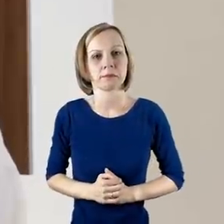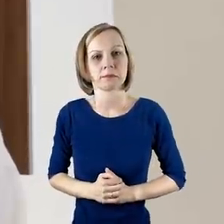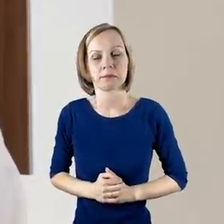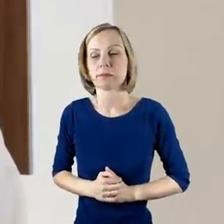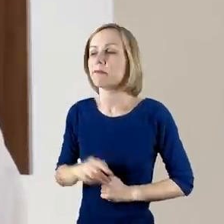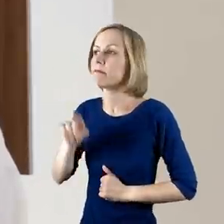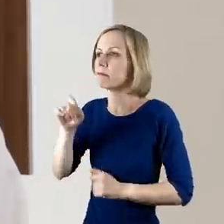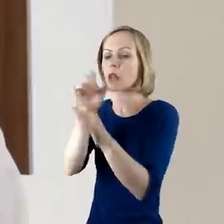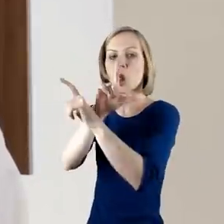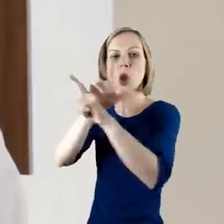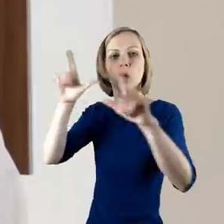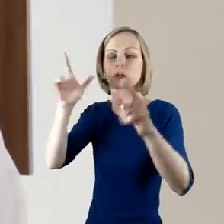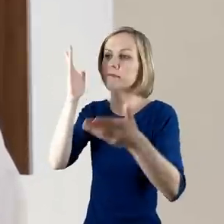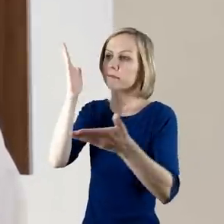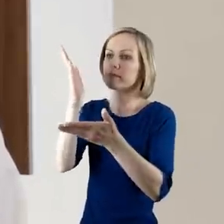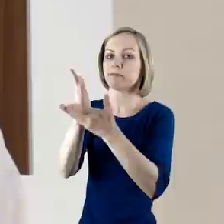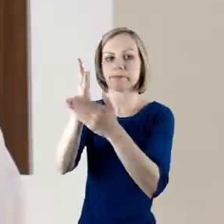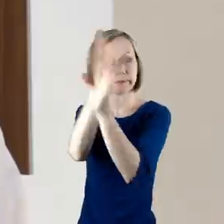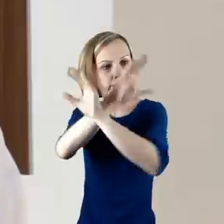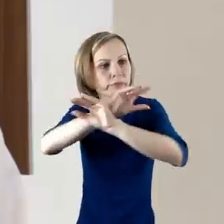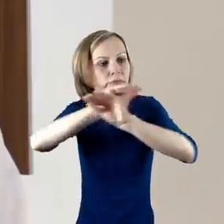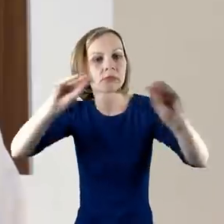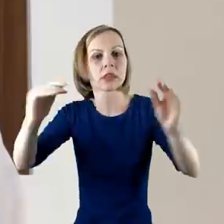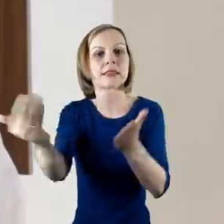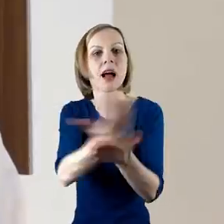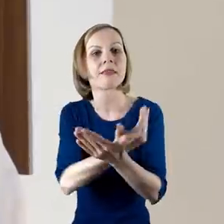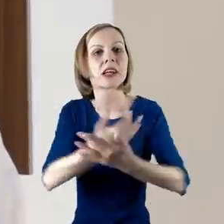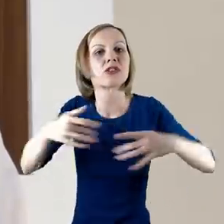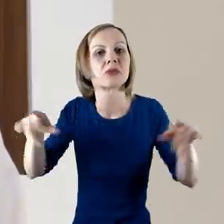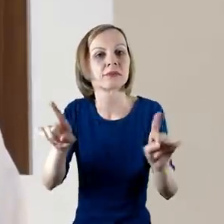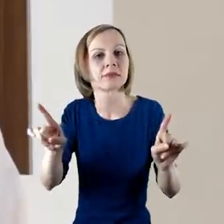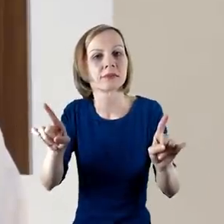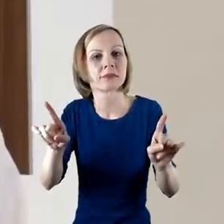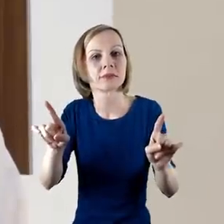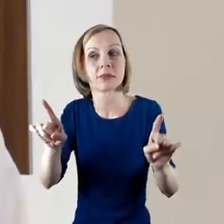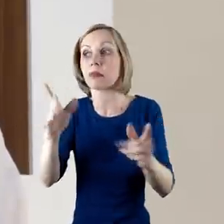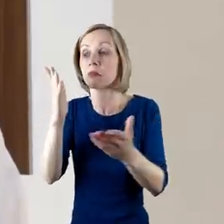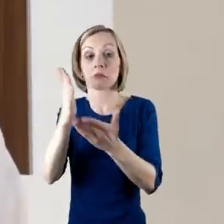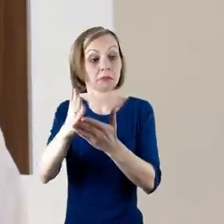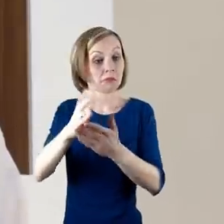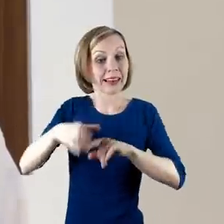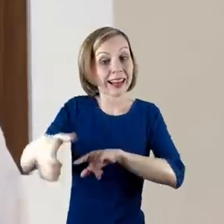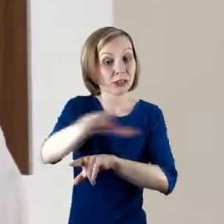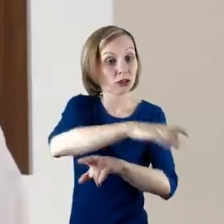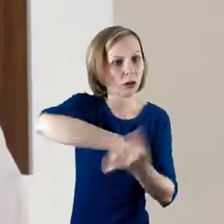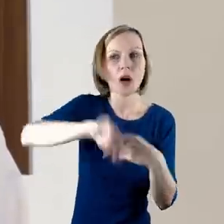You Lord have made known your salvation, and reveal your justice in the sight of the nations.